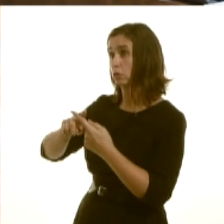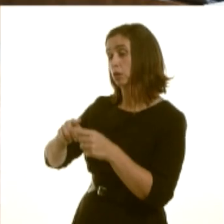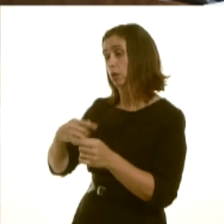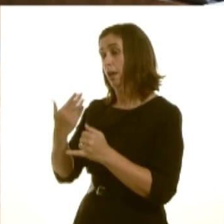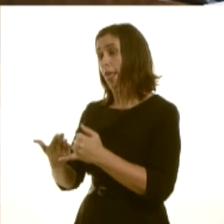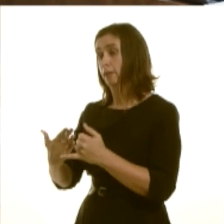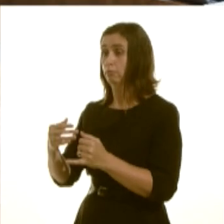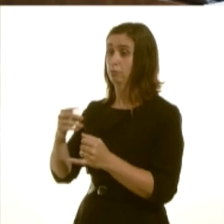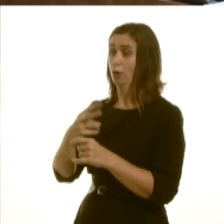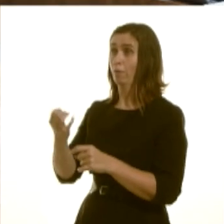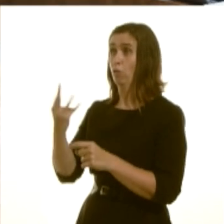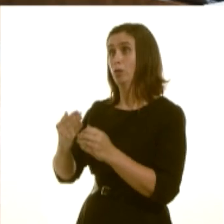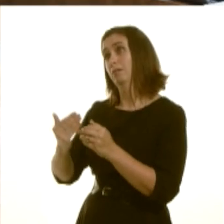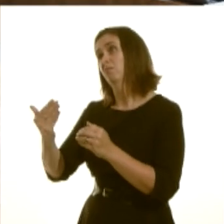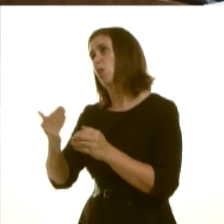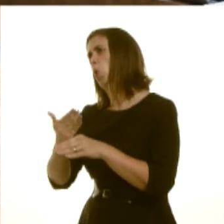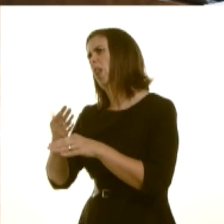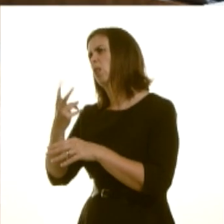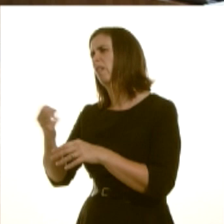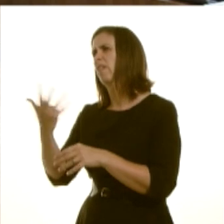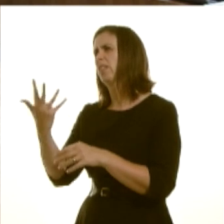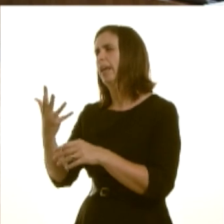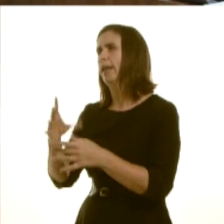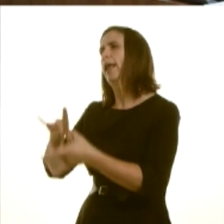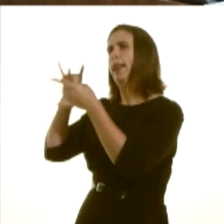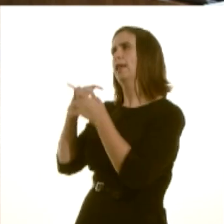will build on the success of the conference that was held in March.